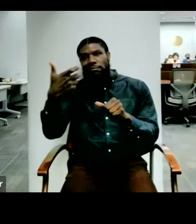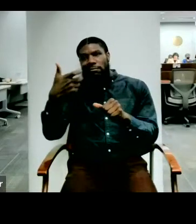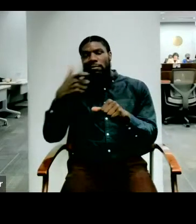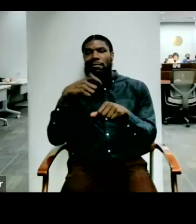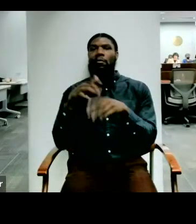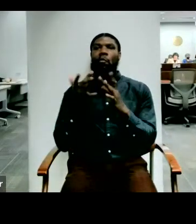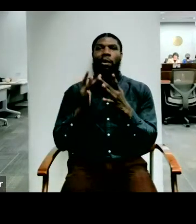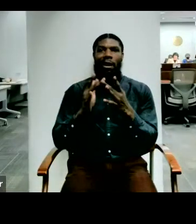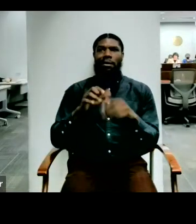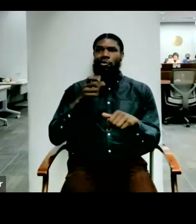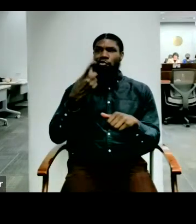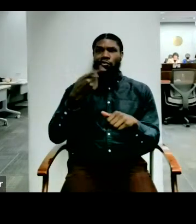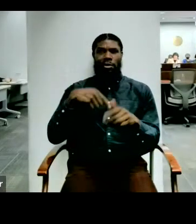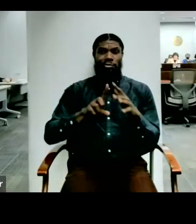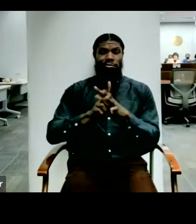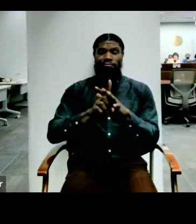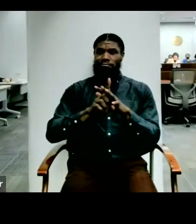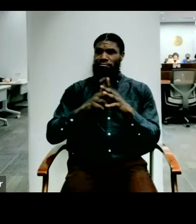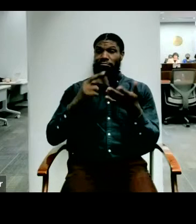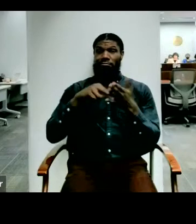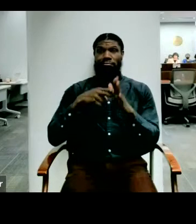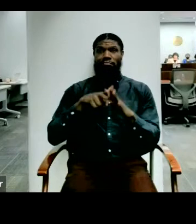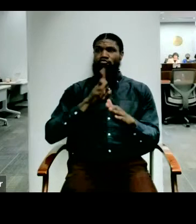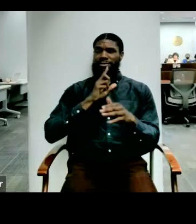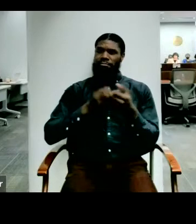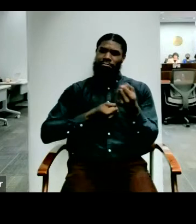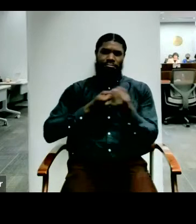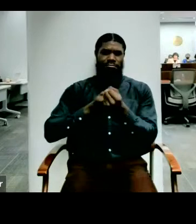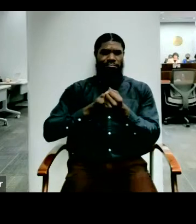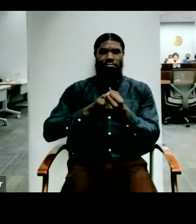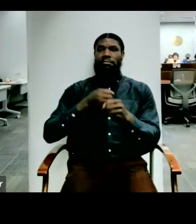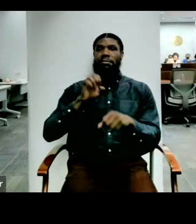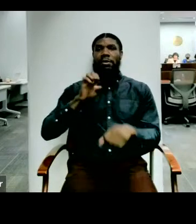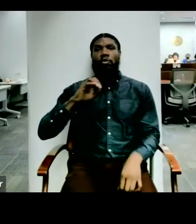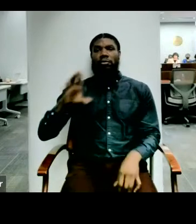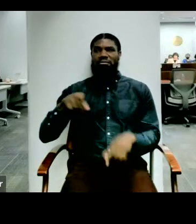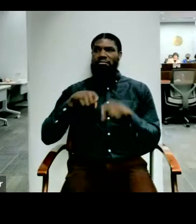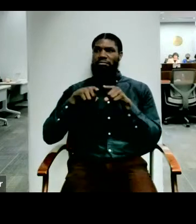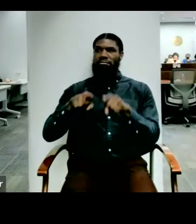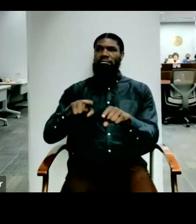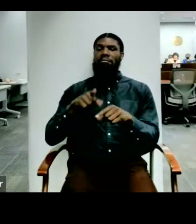demonstrates incredible support of the EOOC as we formulate our strategic enforcement plan: